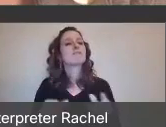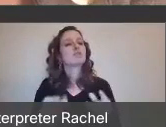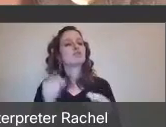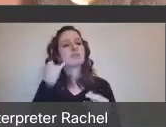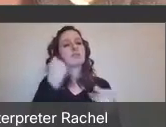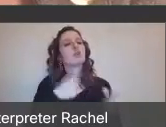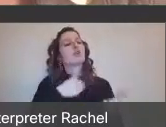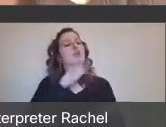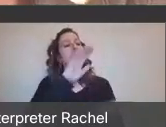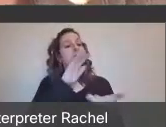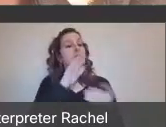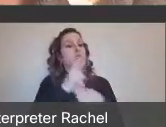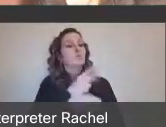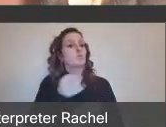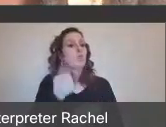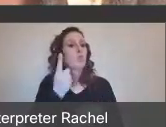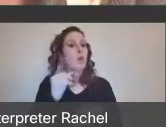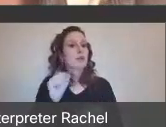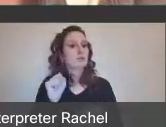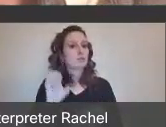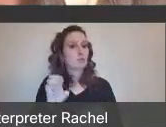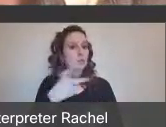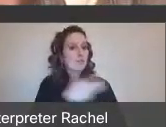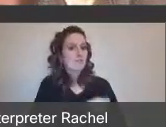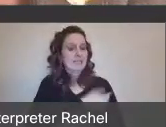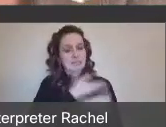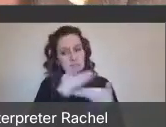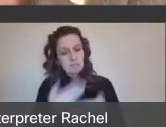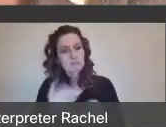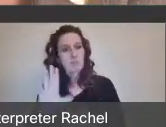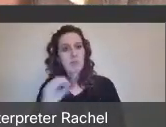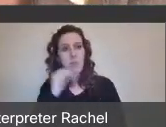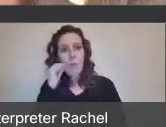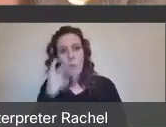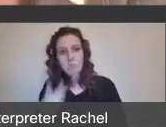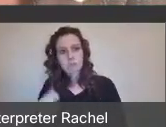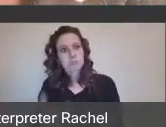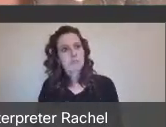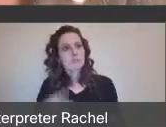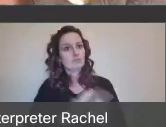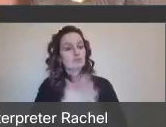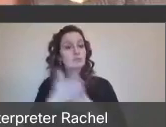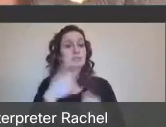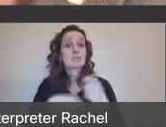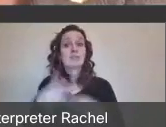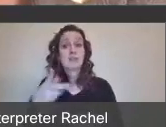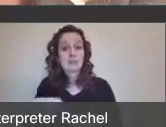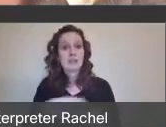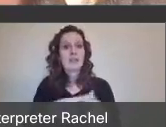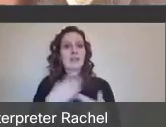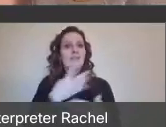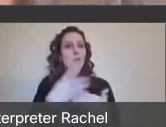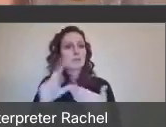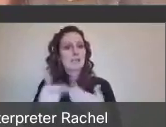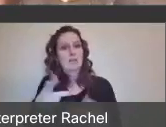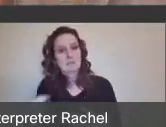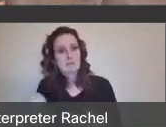take a single dose of vaccine to their home, rather than have to make two trips. So I'm hopeful that